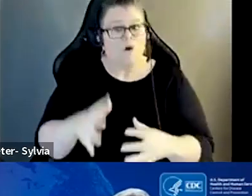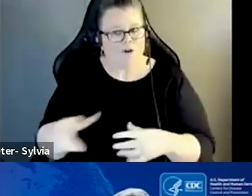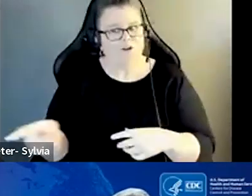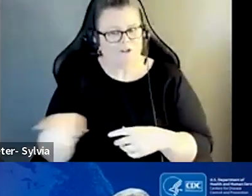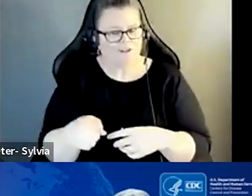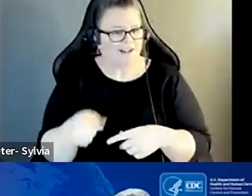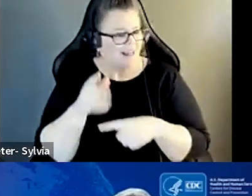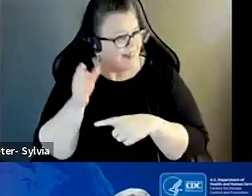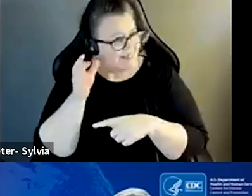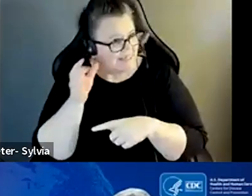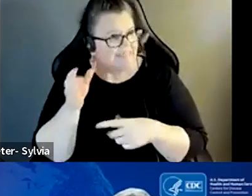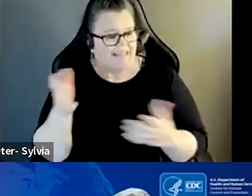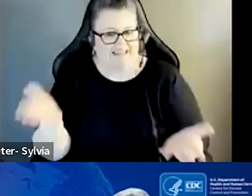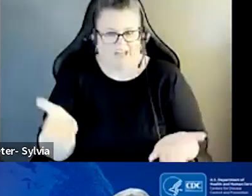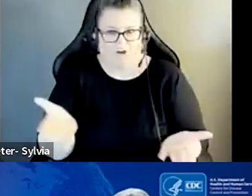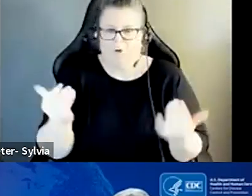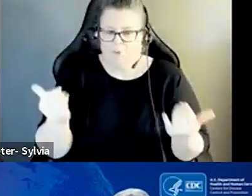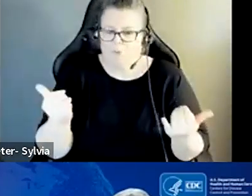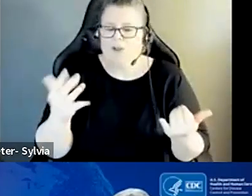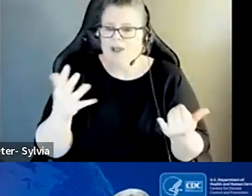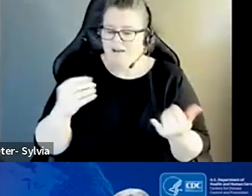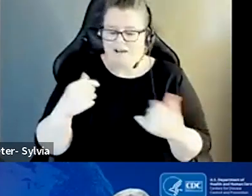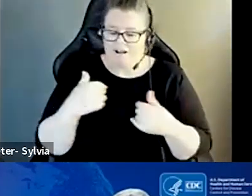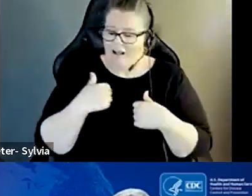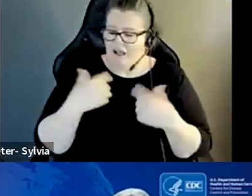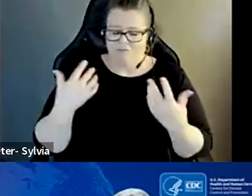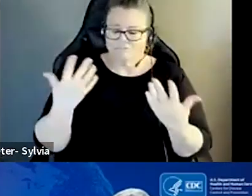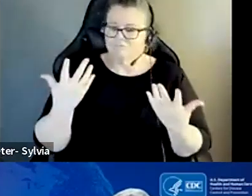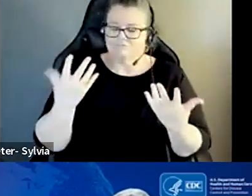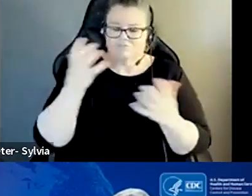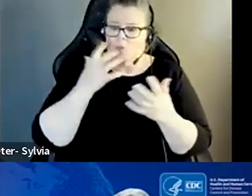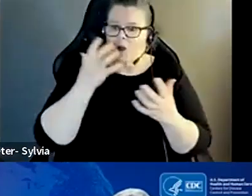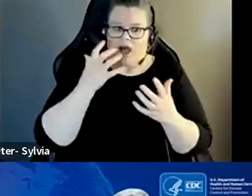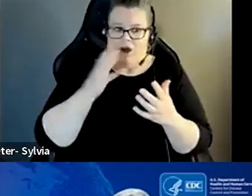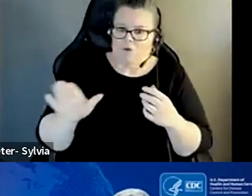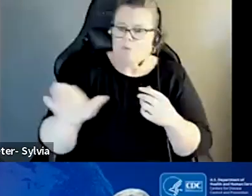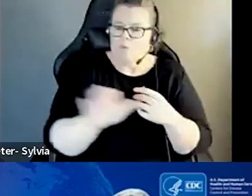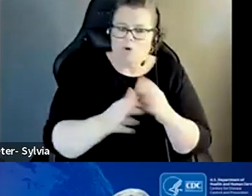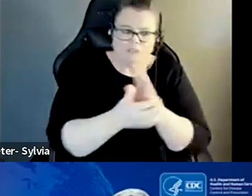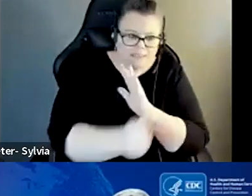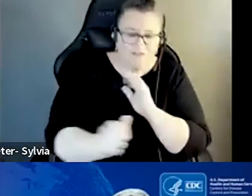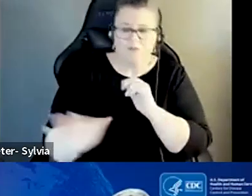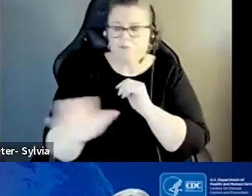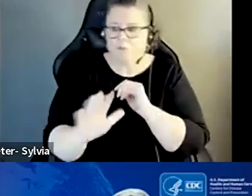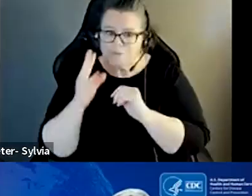by what you will bring to the table, what you already do bring to the table. So thank you very much, again, for sharing your skills,